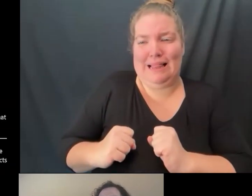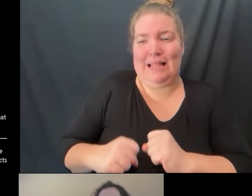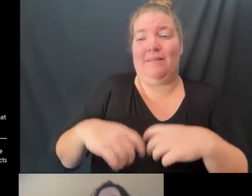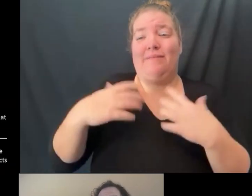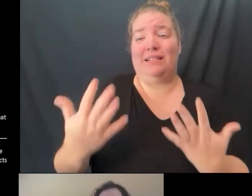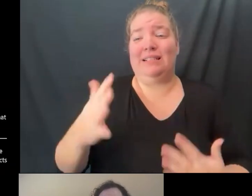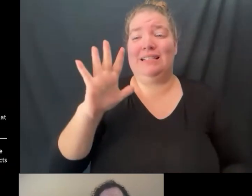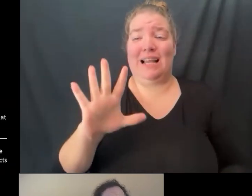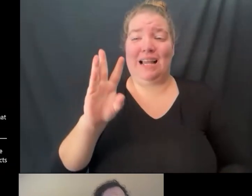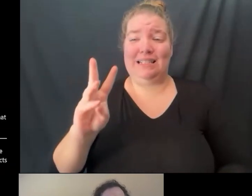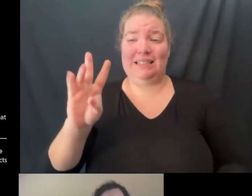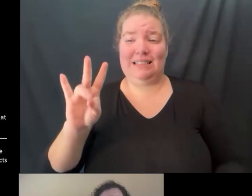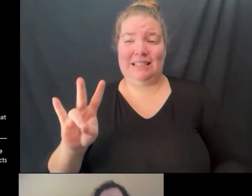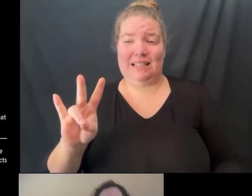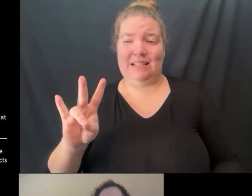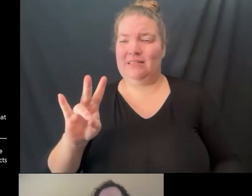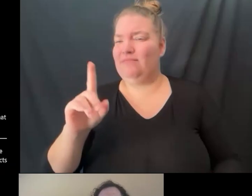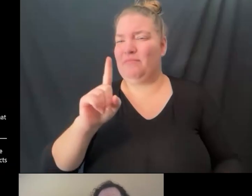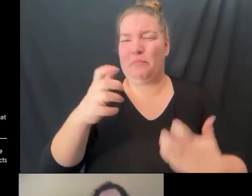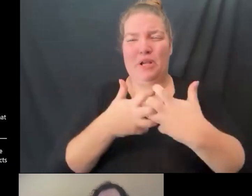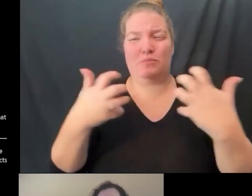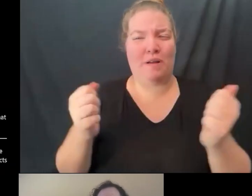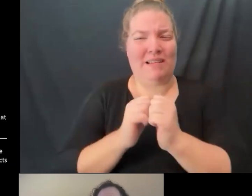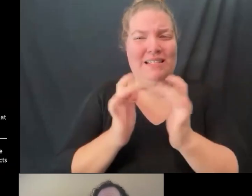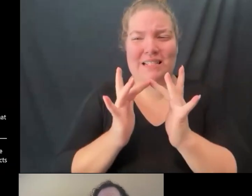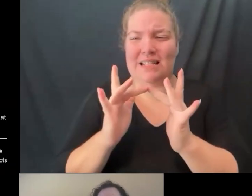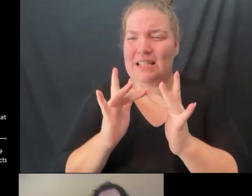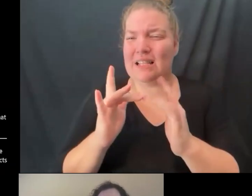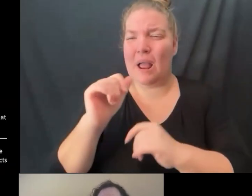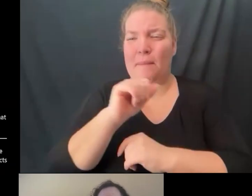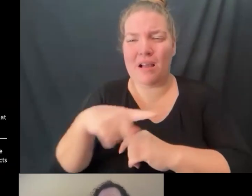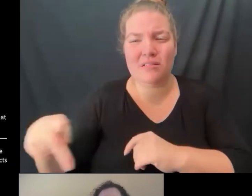and most of them don't apply to websites and web pages and web